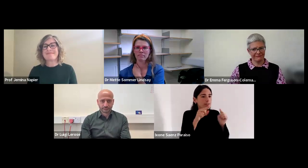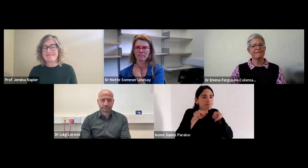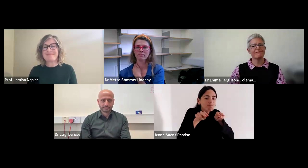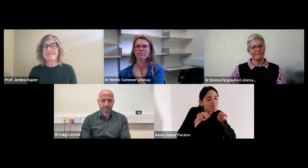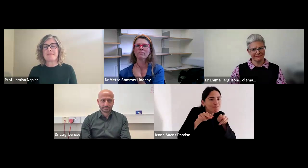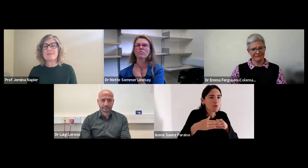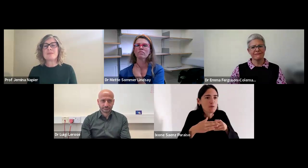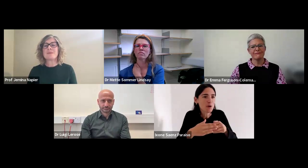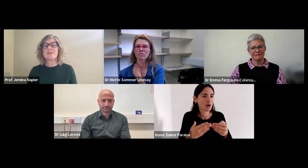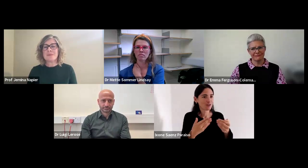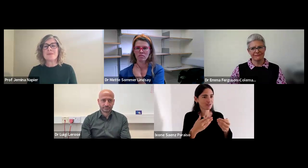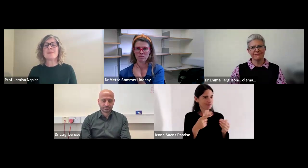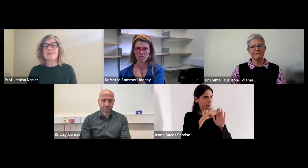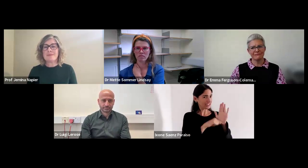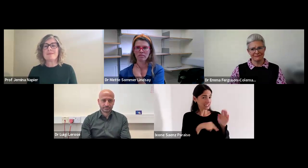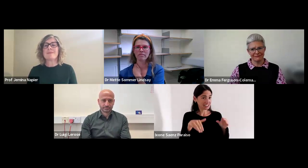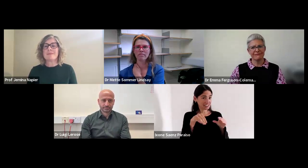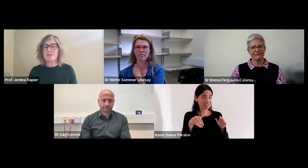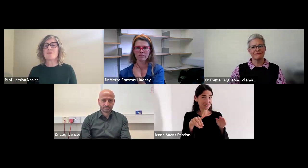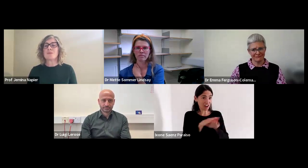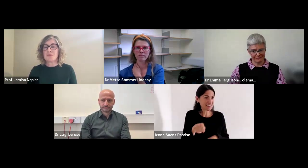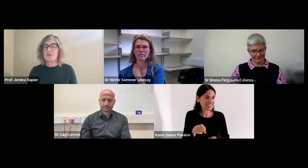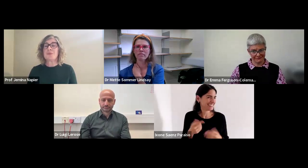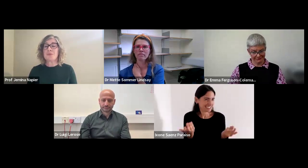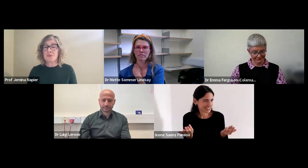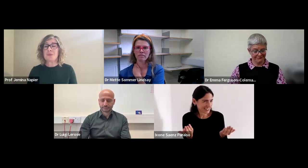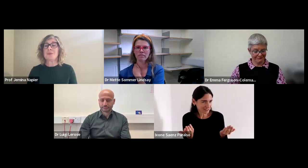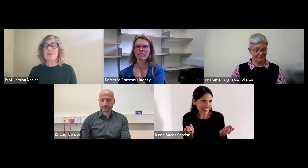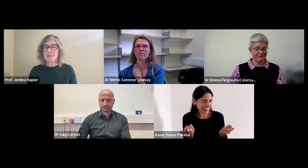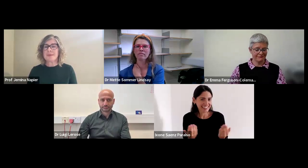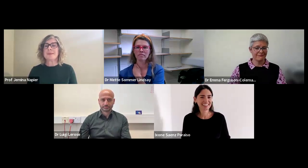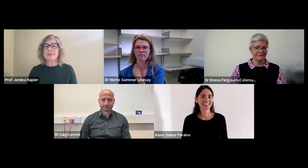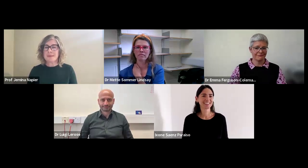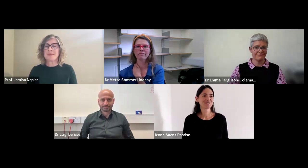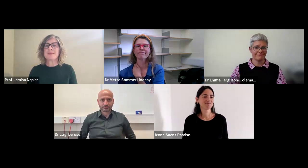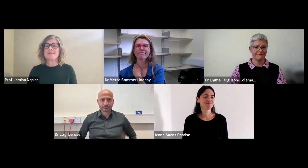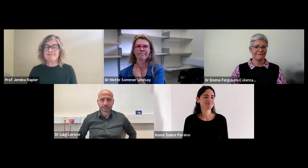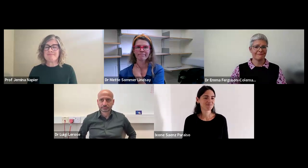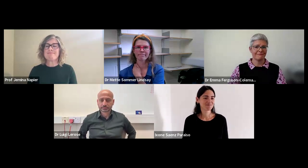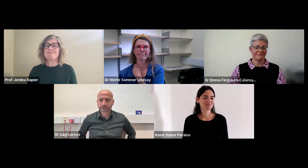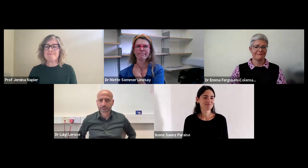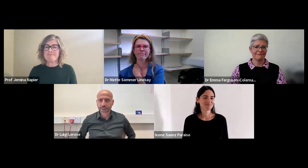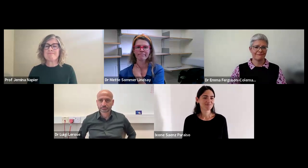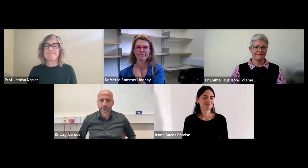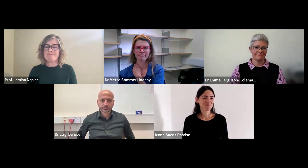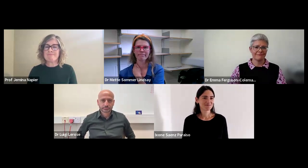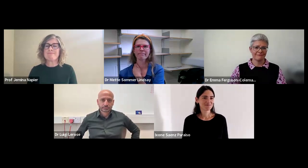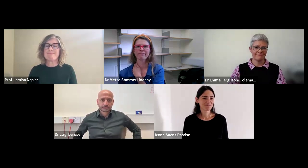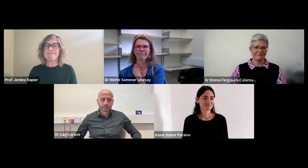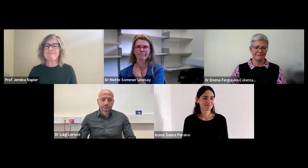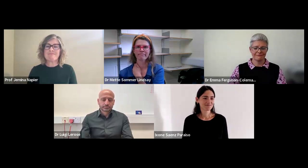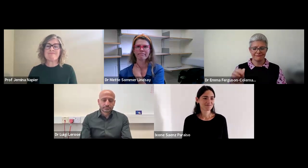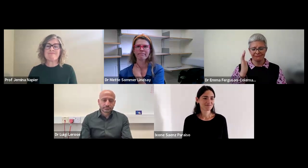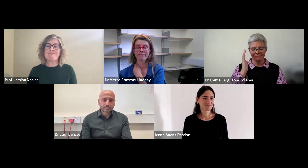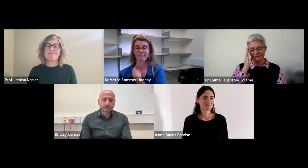not from a racial minority but I'm Spanish so does the policy consider me and my various identities?